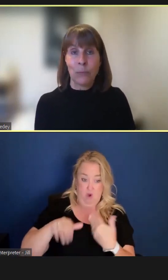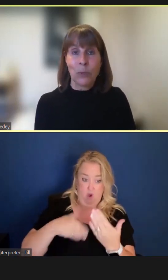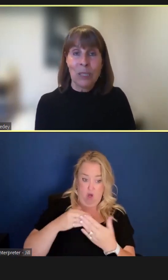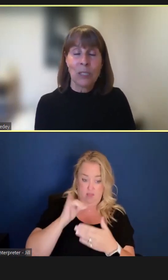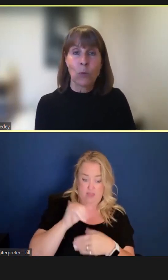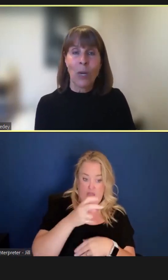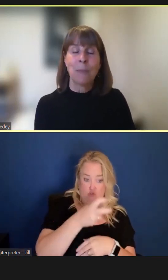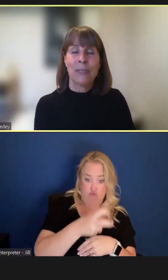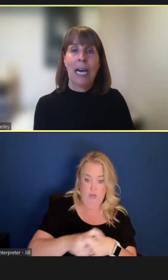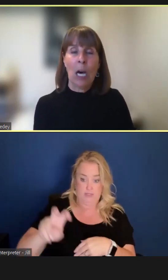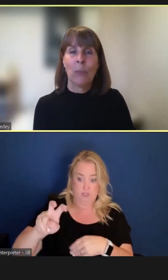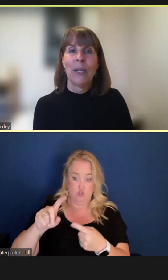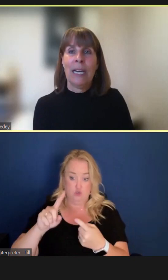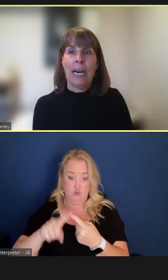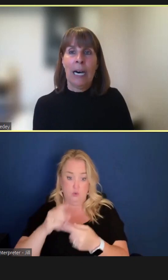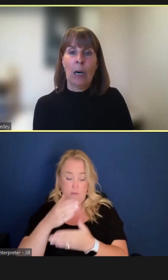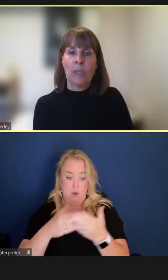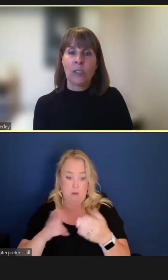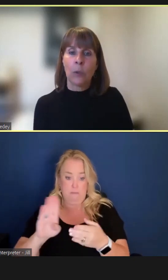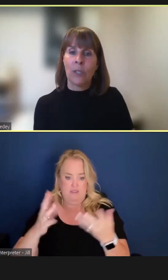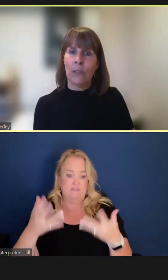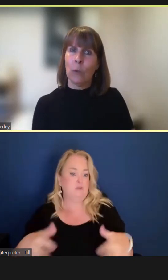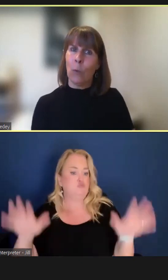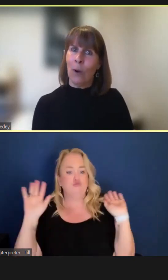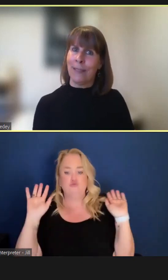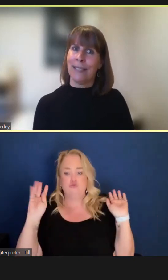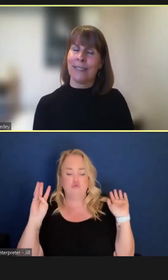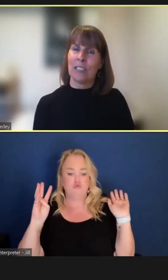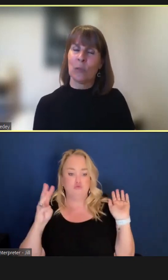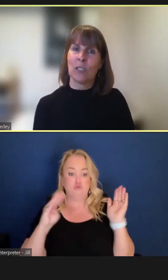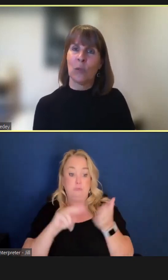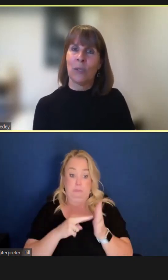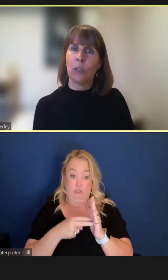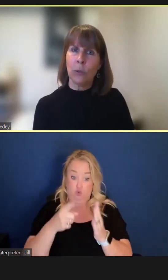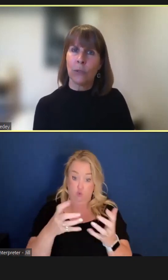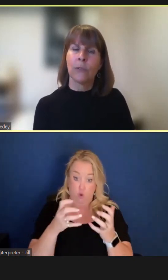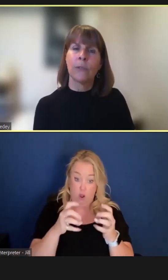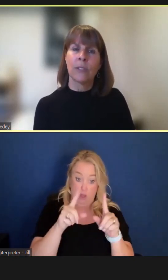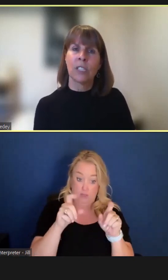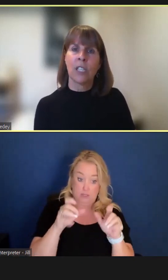much wrapped up um so if you want the assessment to be useful for the child